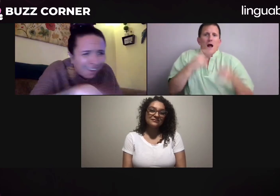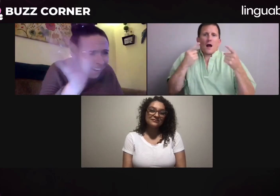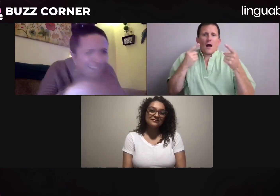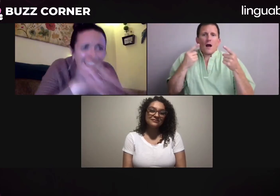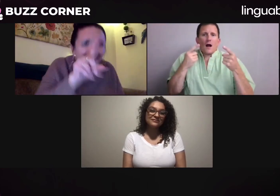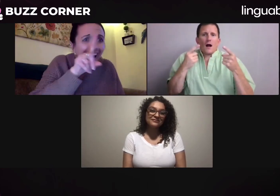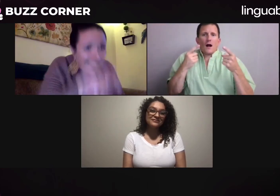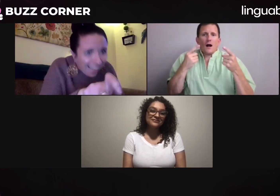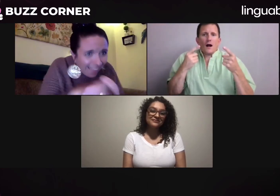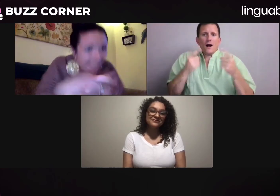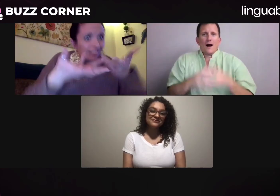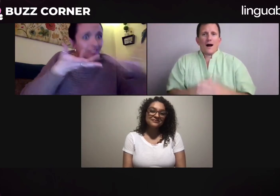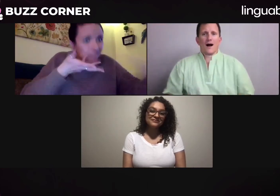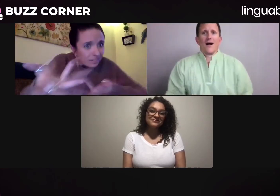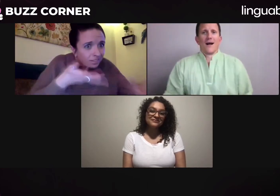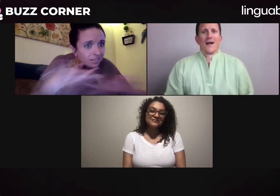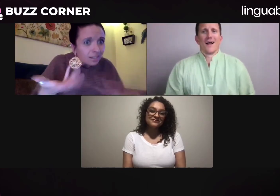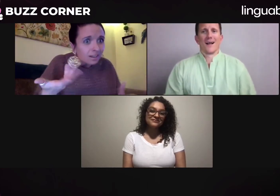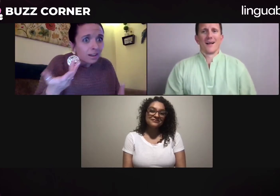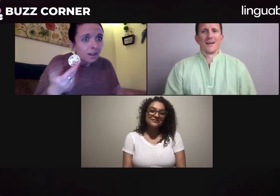Also having a conversation, you know,